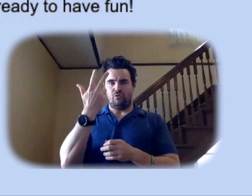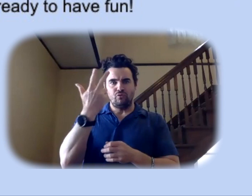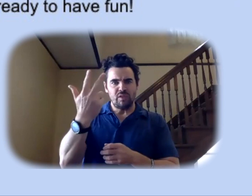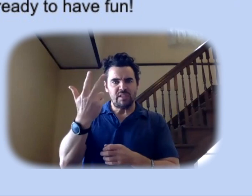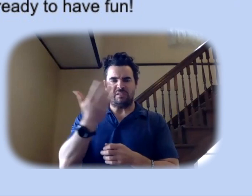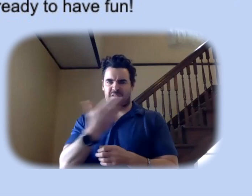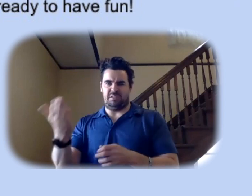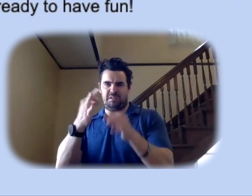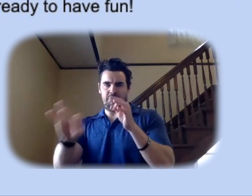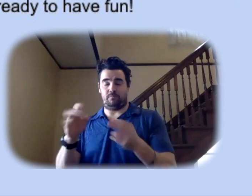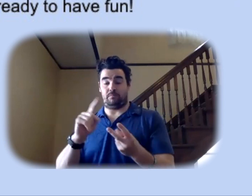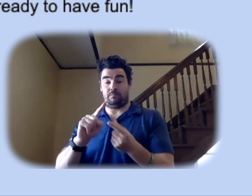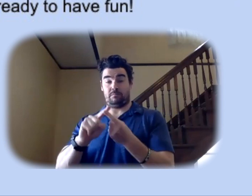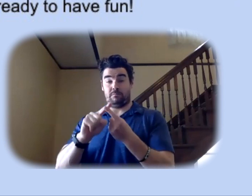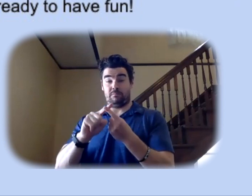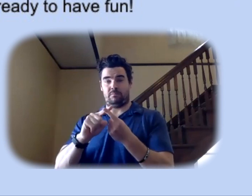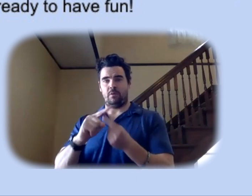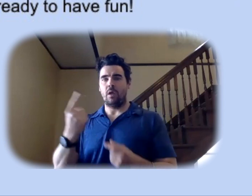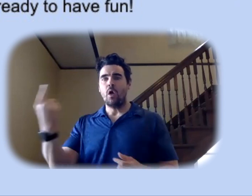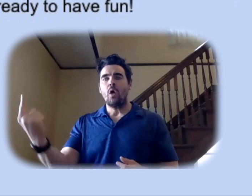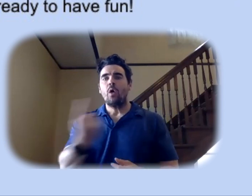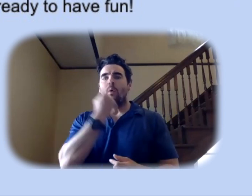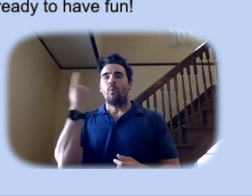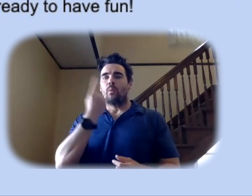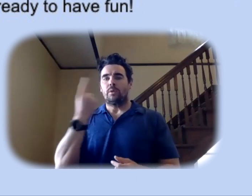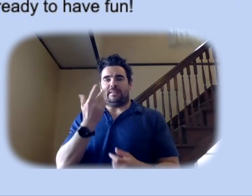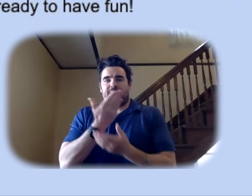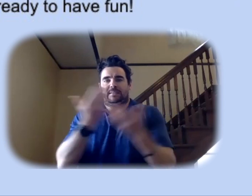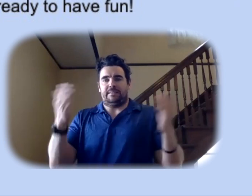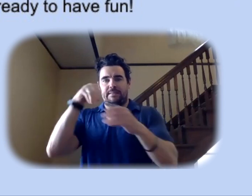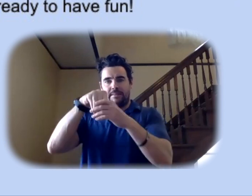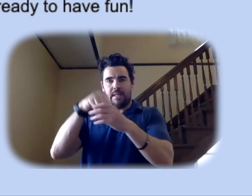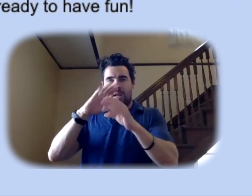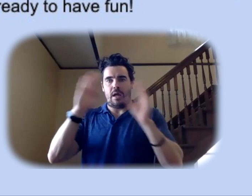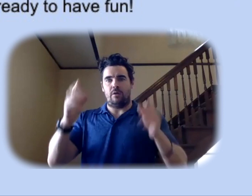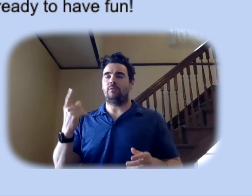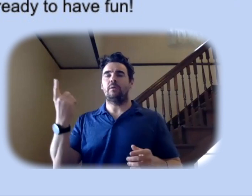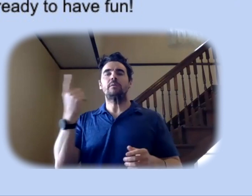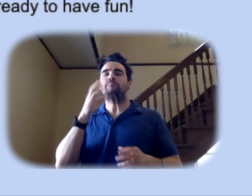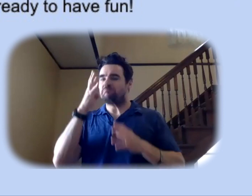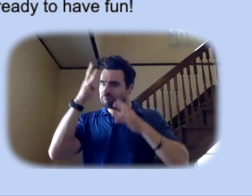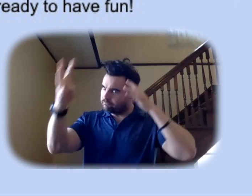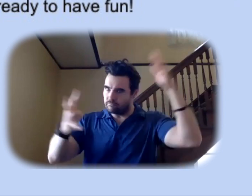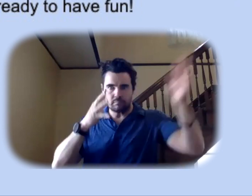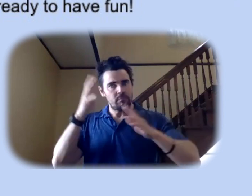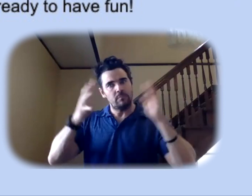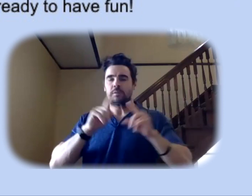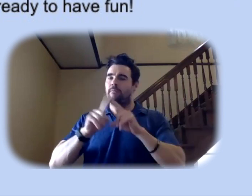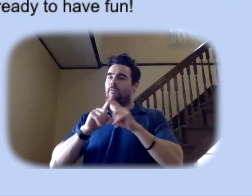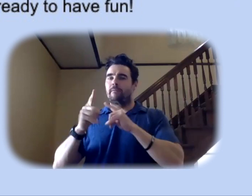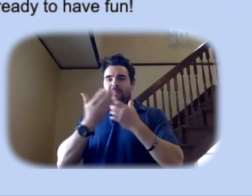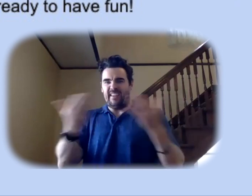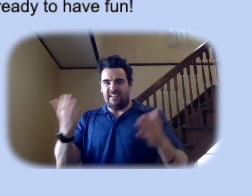There's three simple steps. First thing to do is look around the house. See what you have.